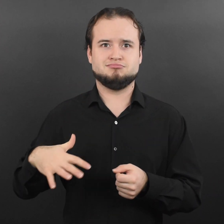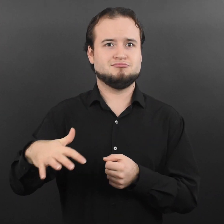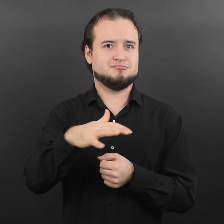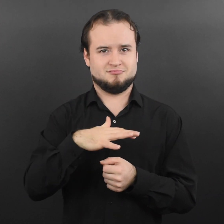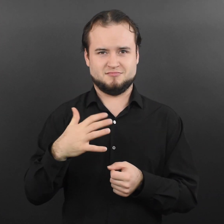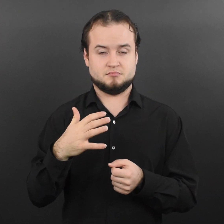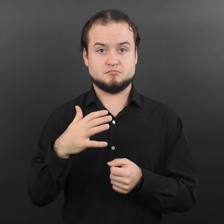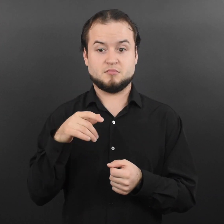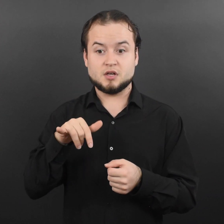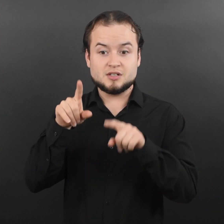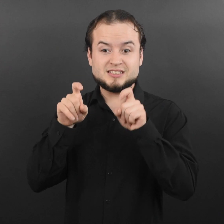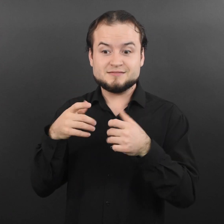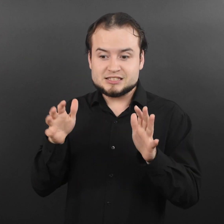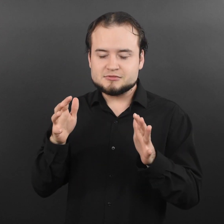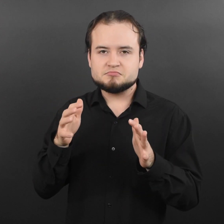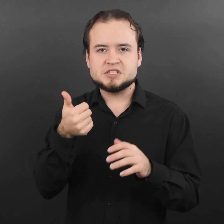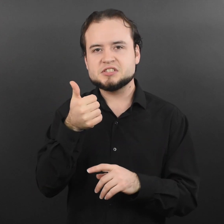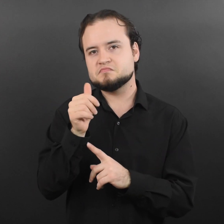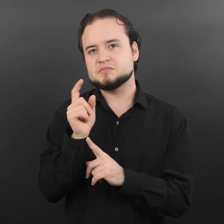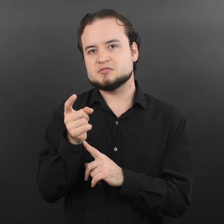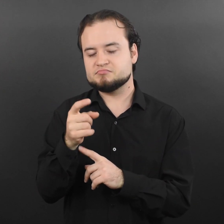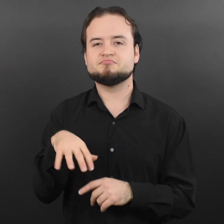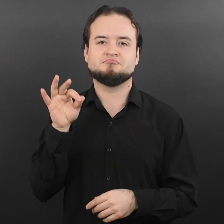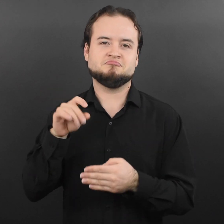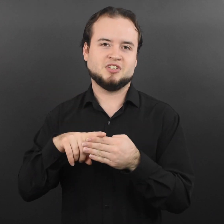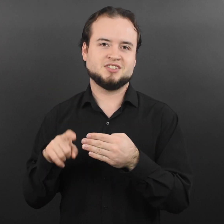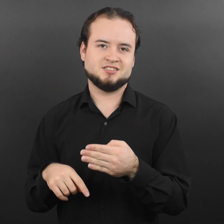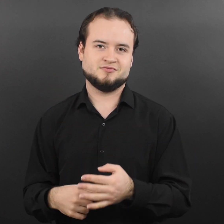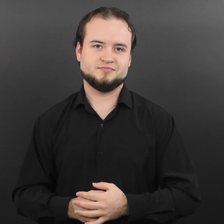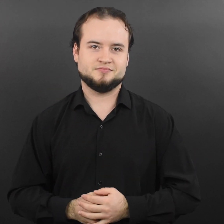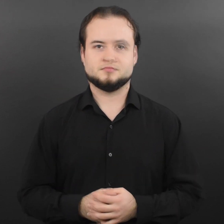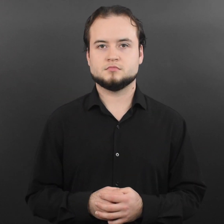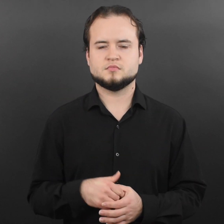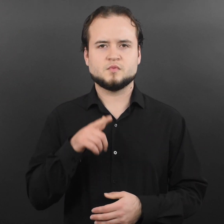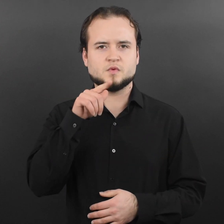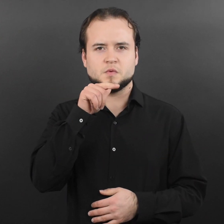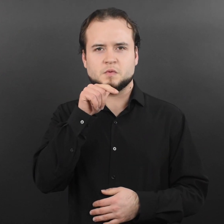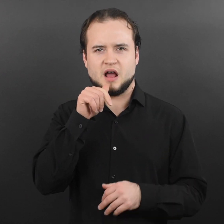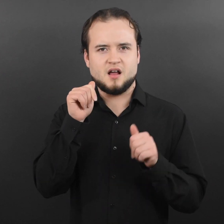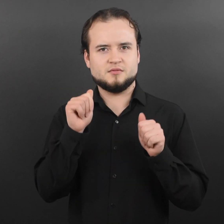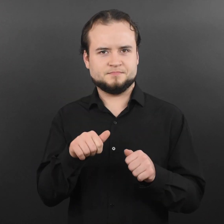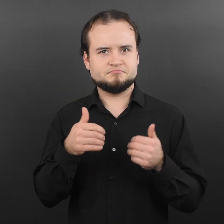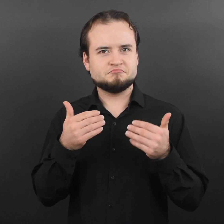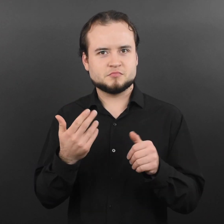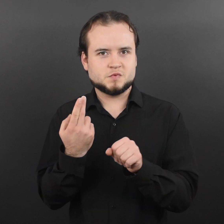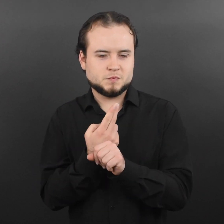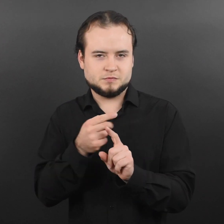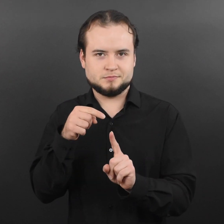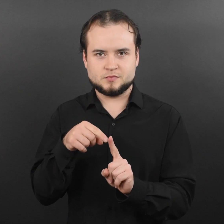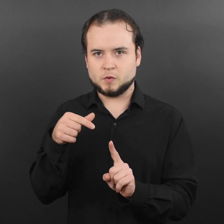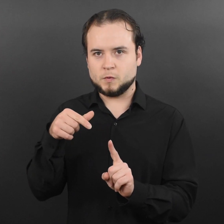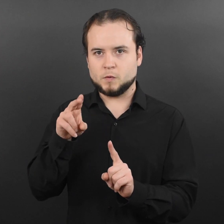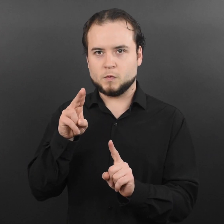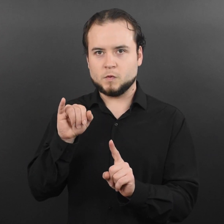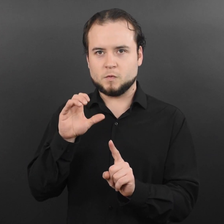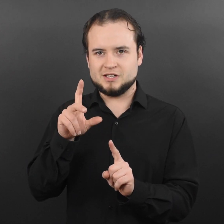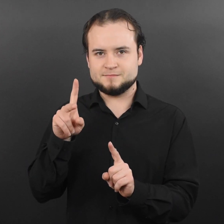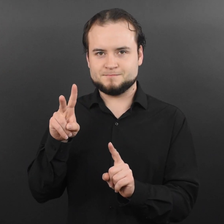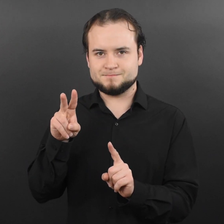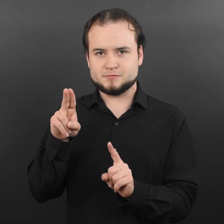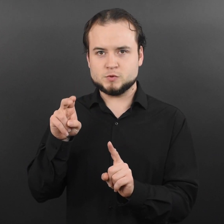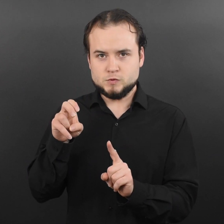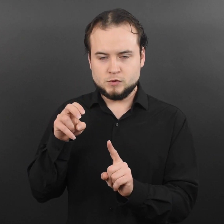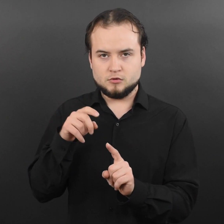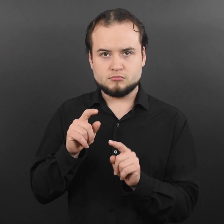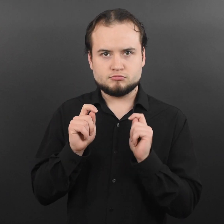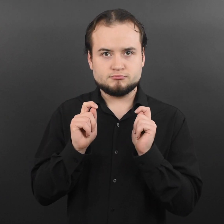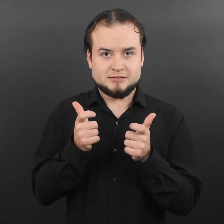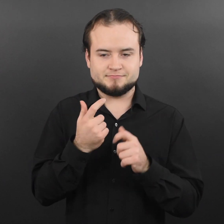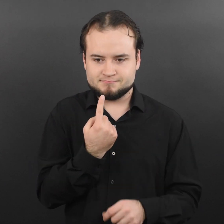Who can use the QuickVue rapid antigen test? The QuickVue rapid antigen test can be used by